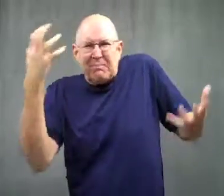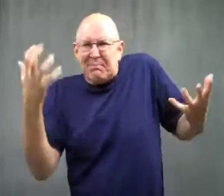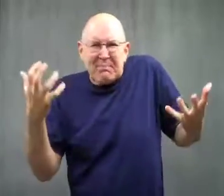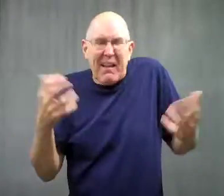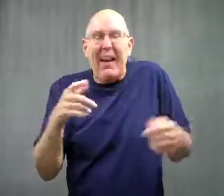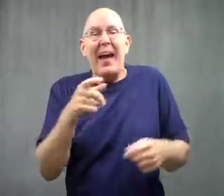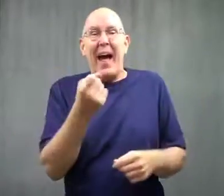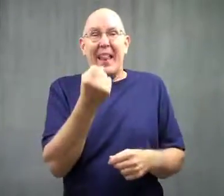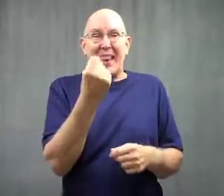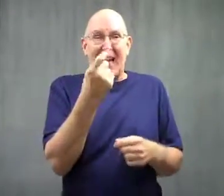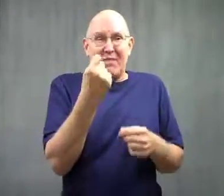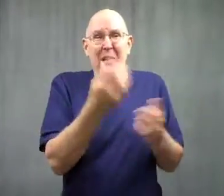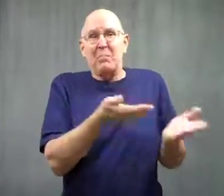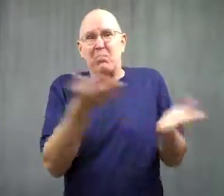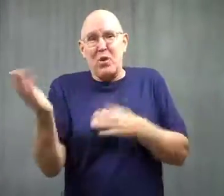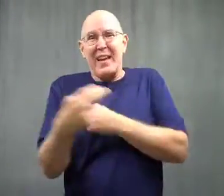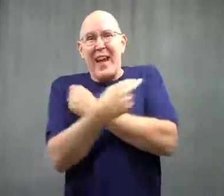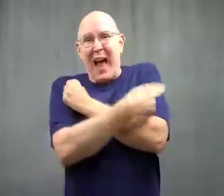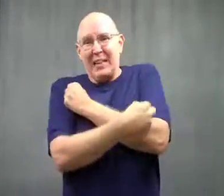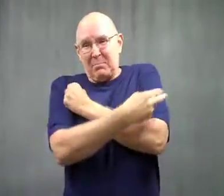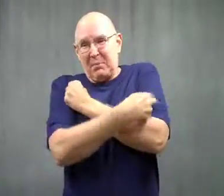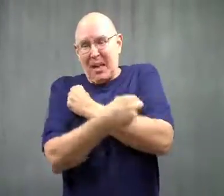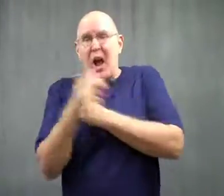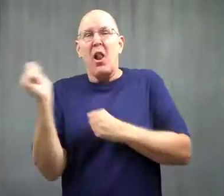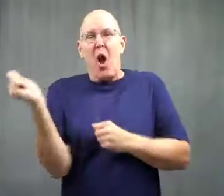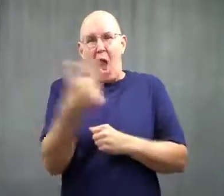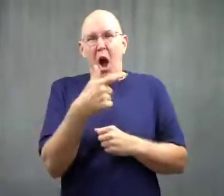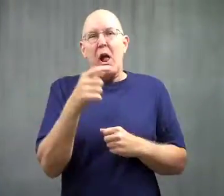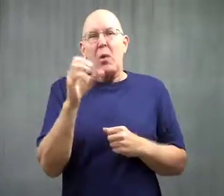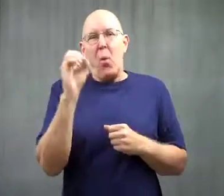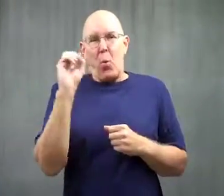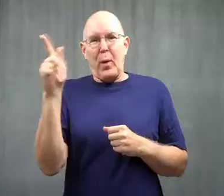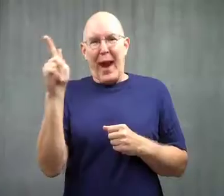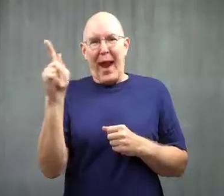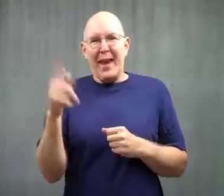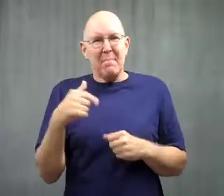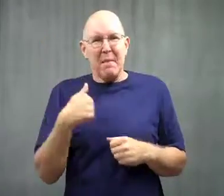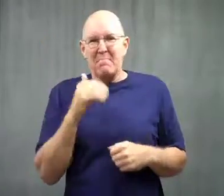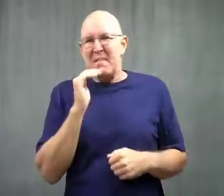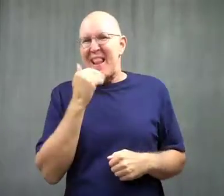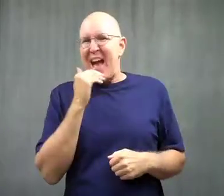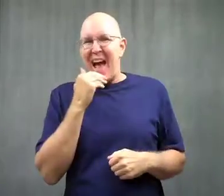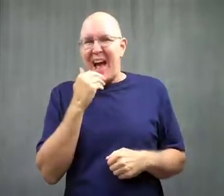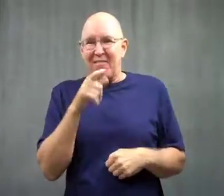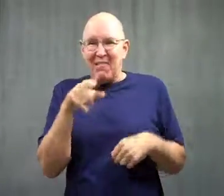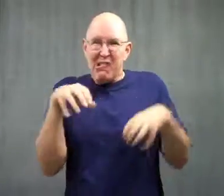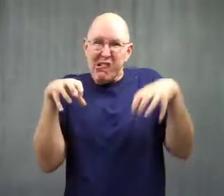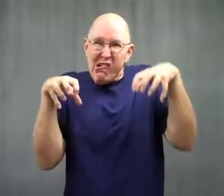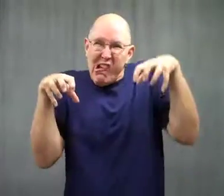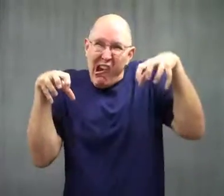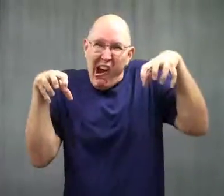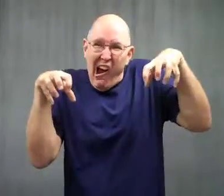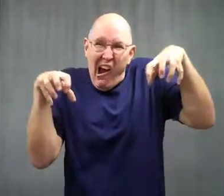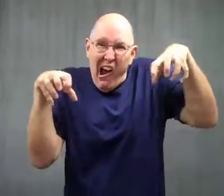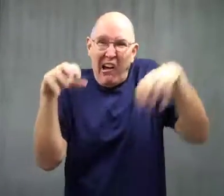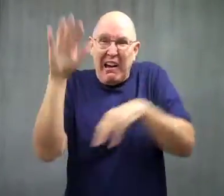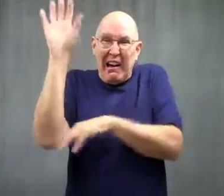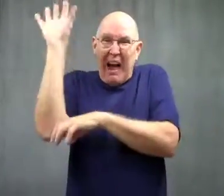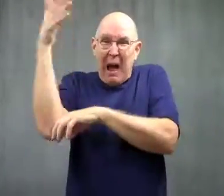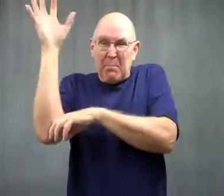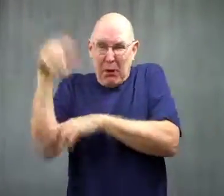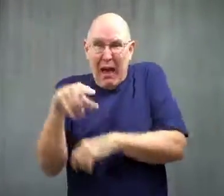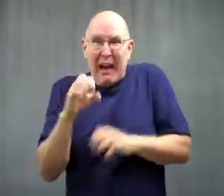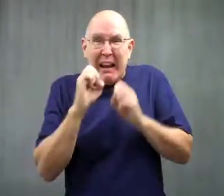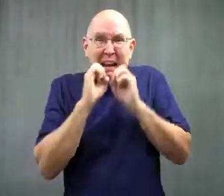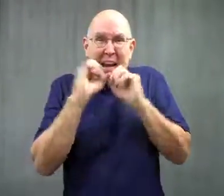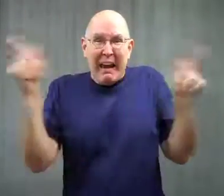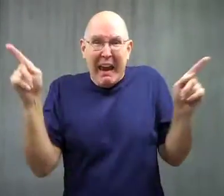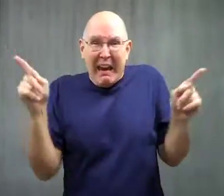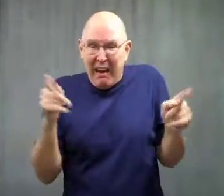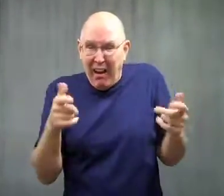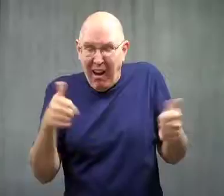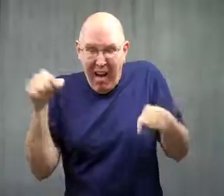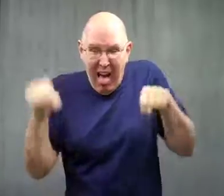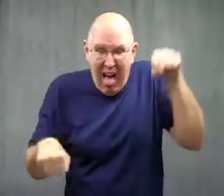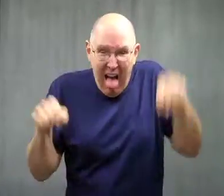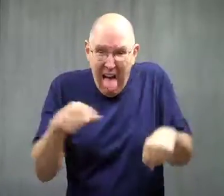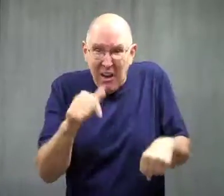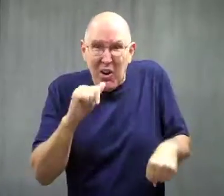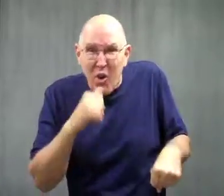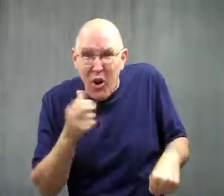11 were taken to the hospital, and they're all ok.